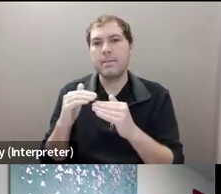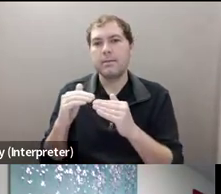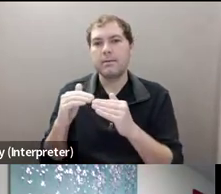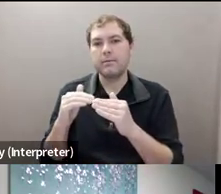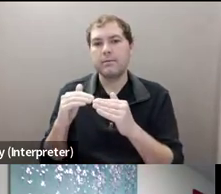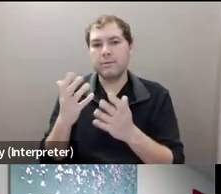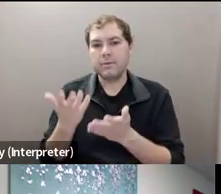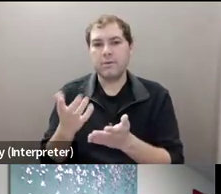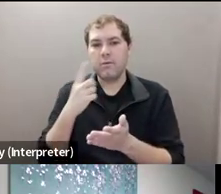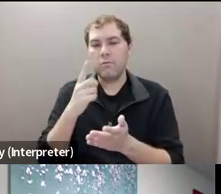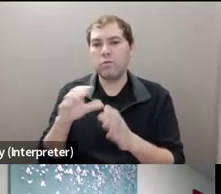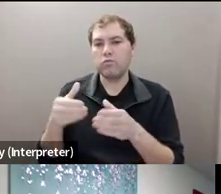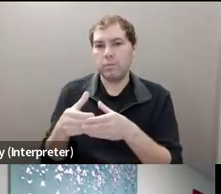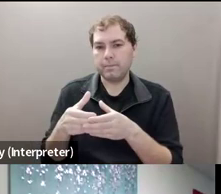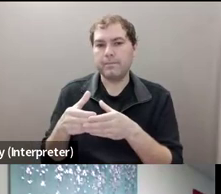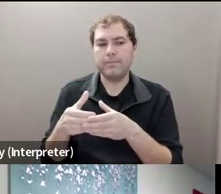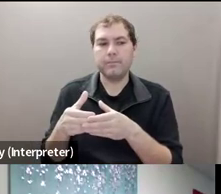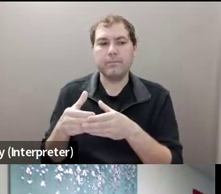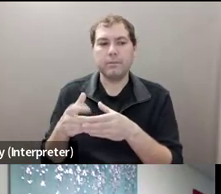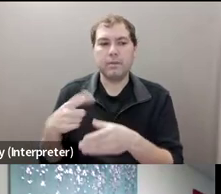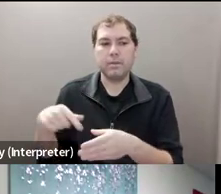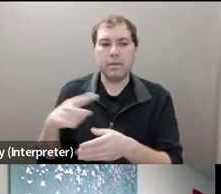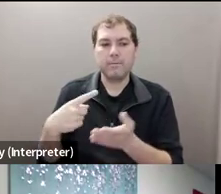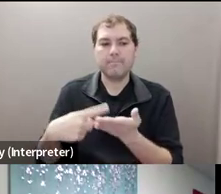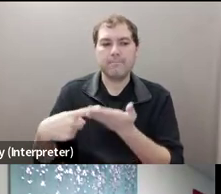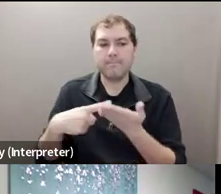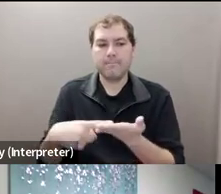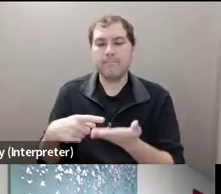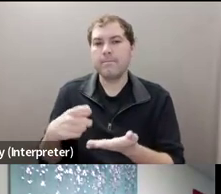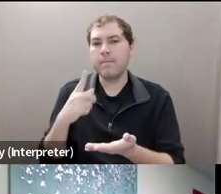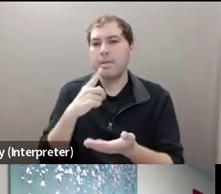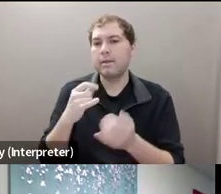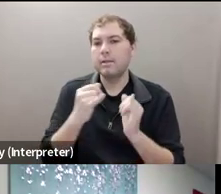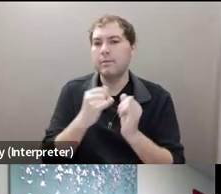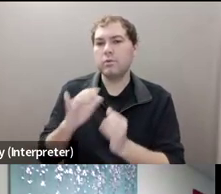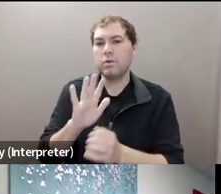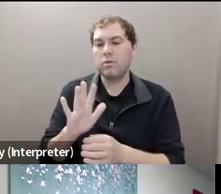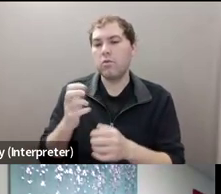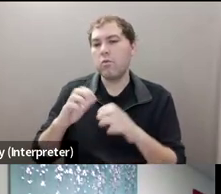17036717673: the group. And they talked about an individual's problem with the grocery store